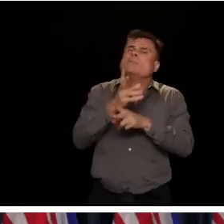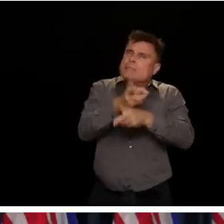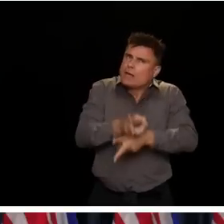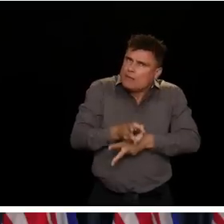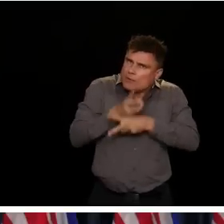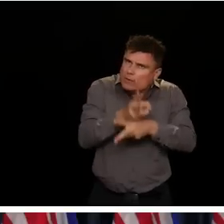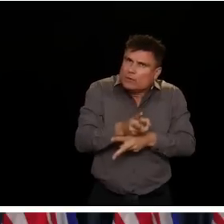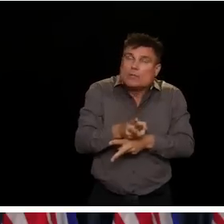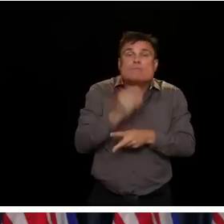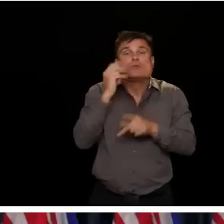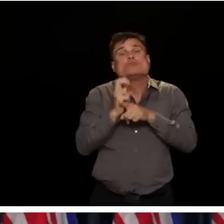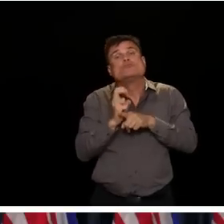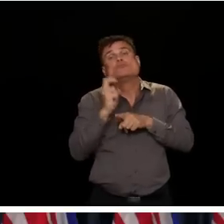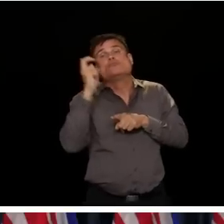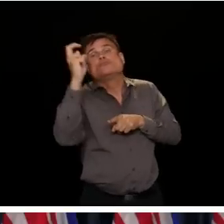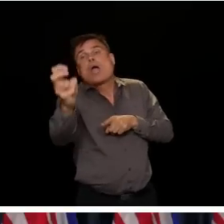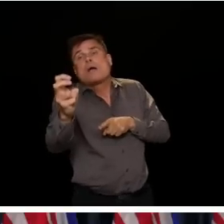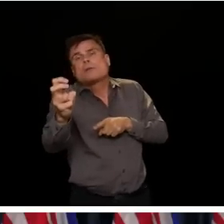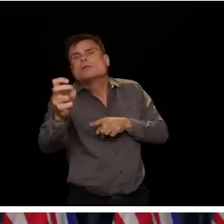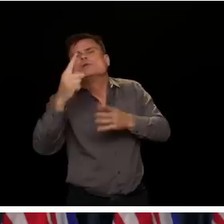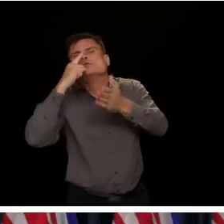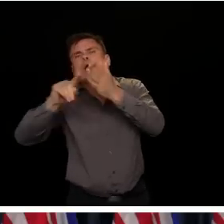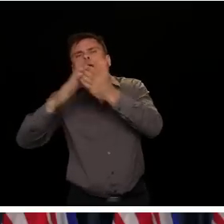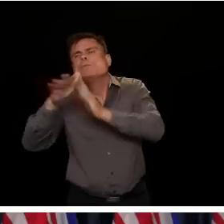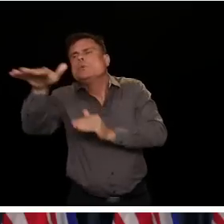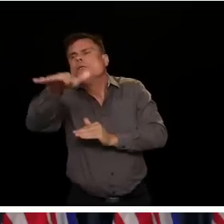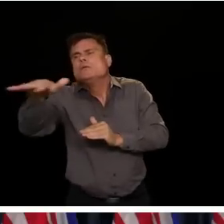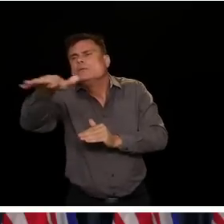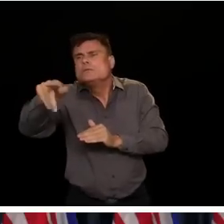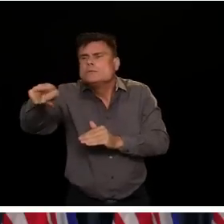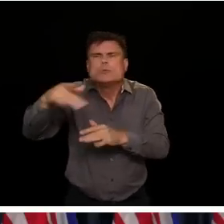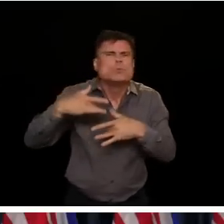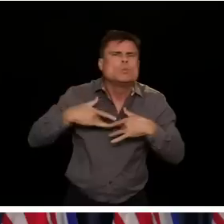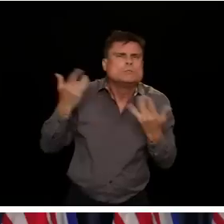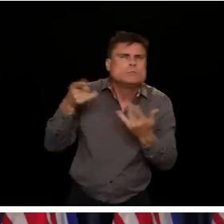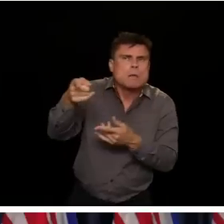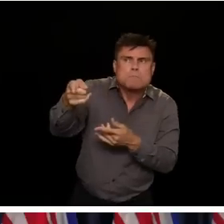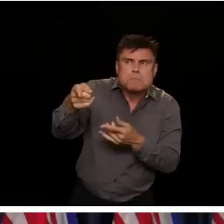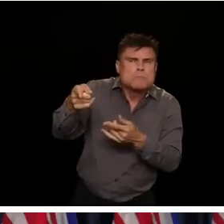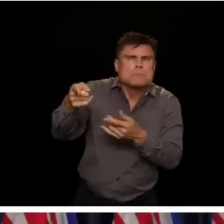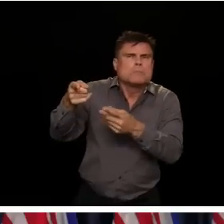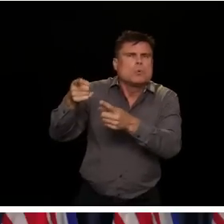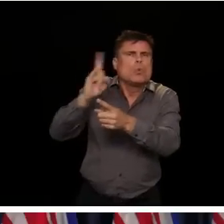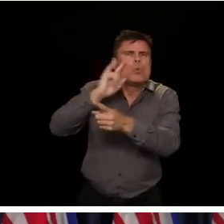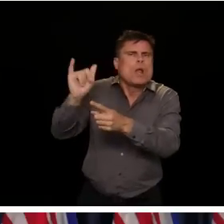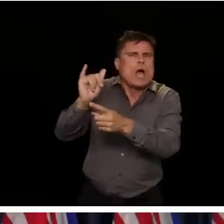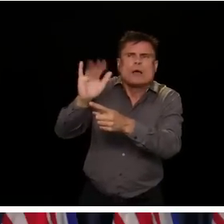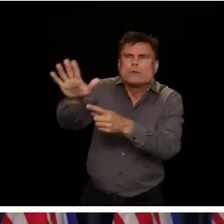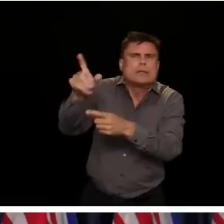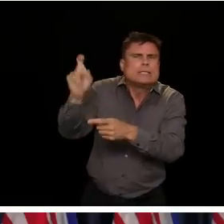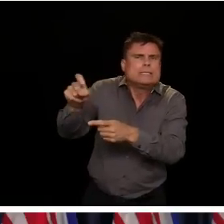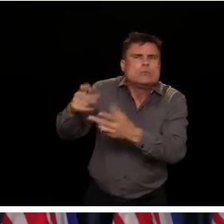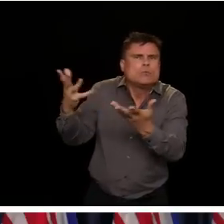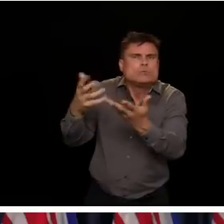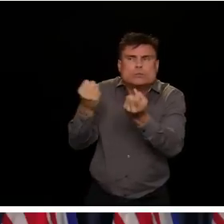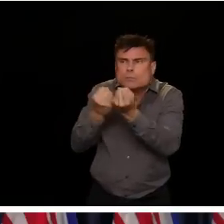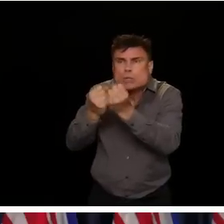We know enclosed spaces, large crowds, close contact with people over time are risky and we need to do those with caution. Be respectful